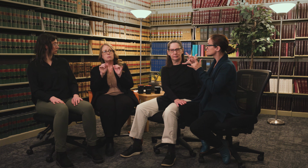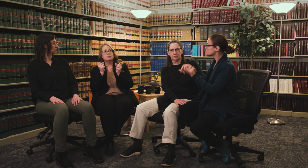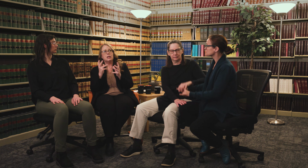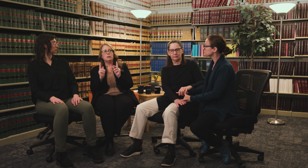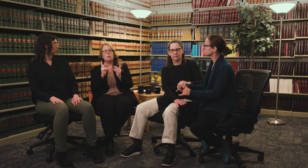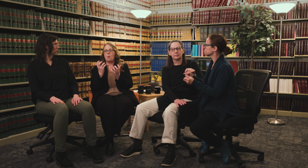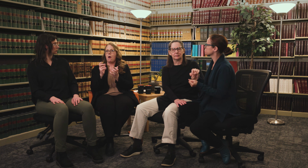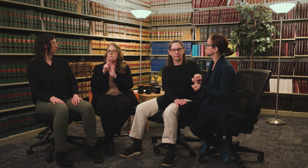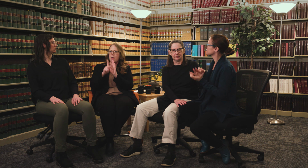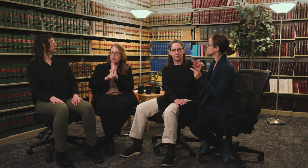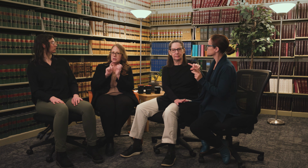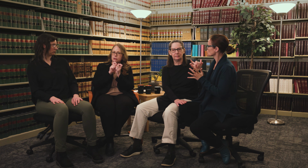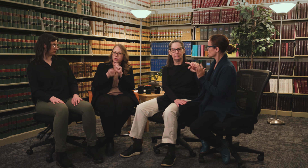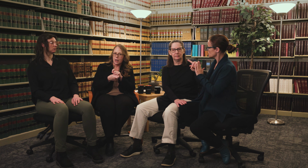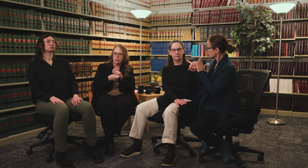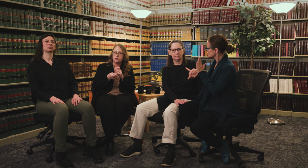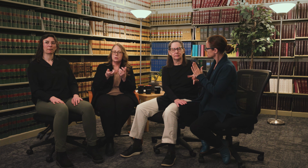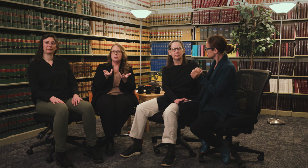And, at the same time, many people also want policy changes.